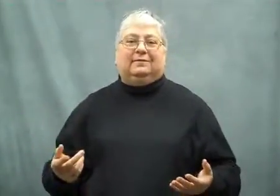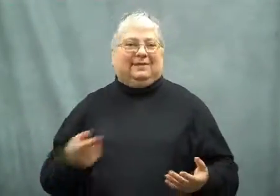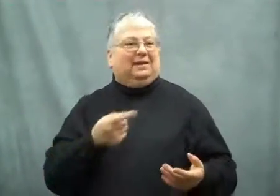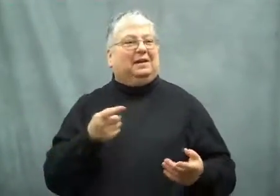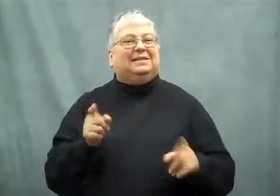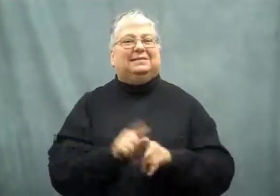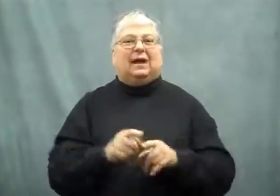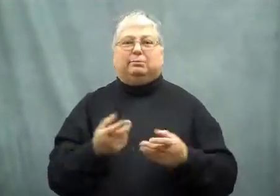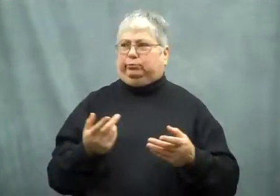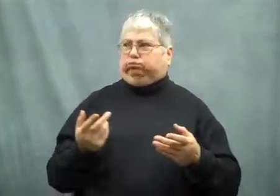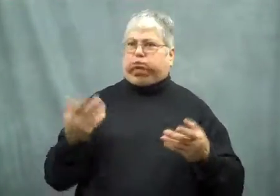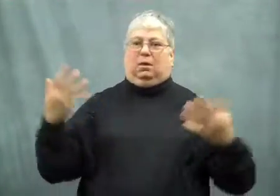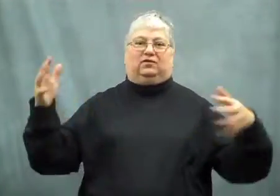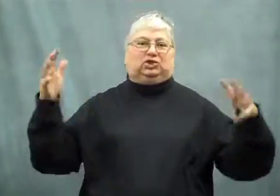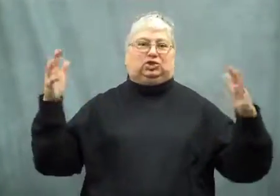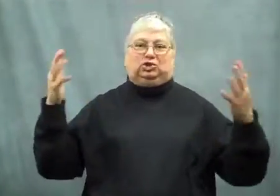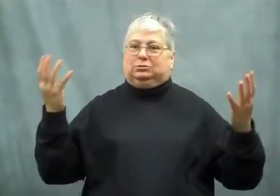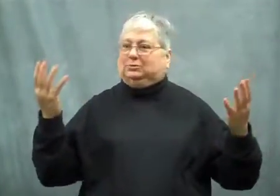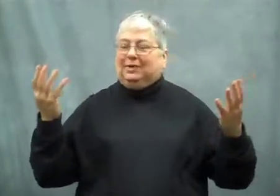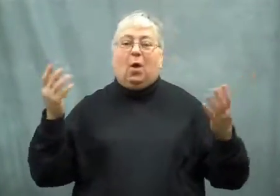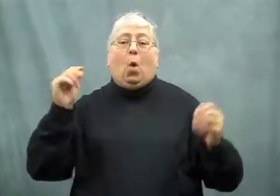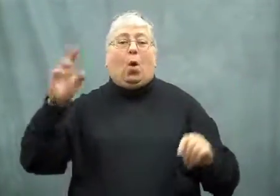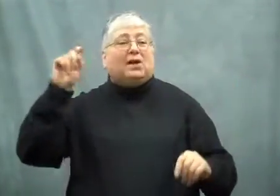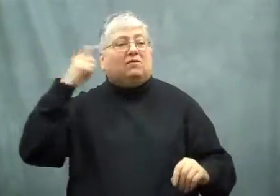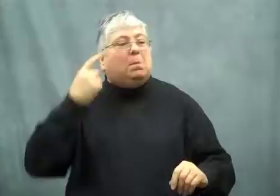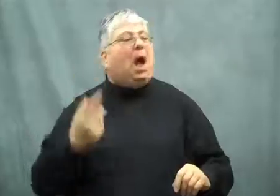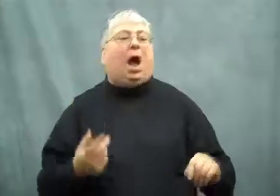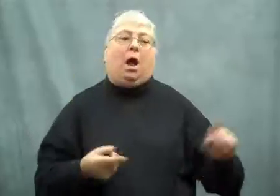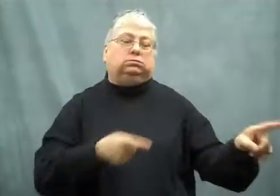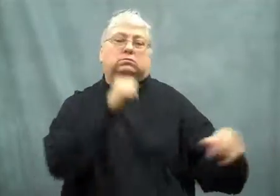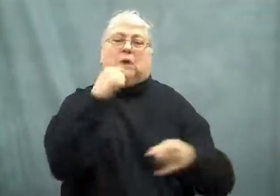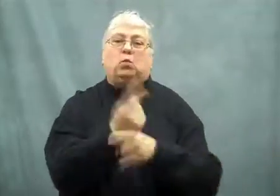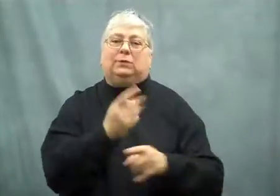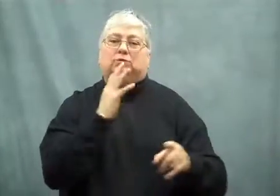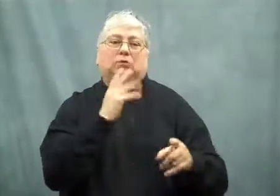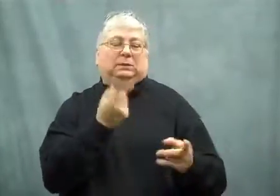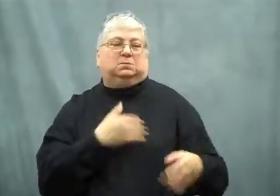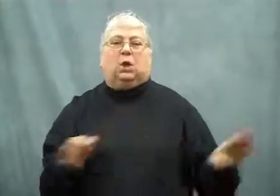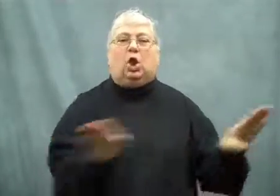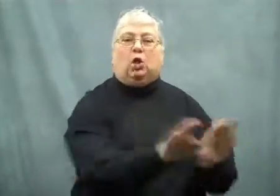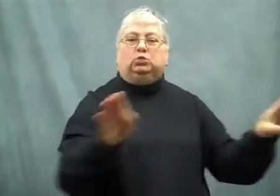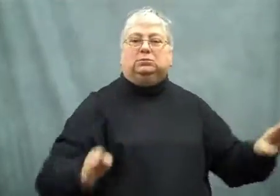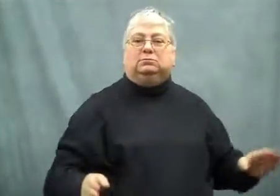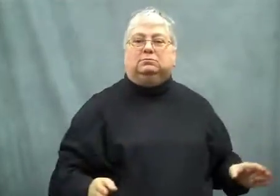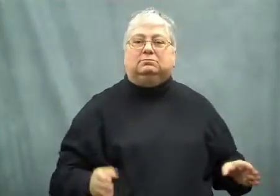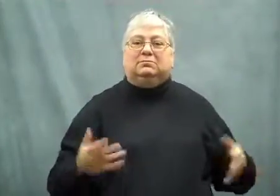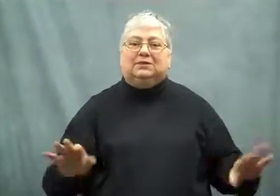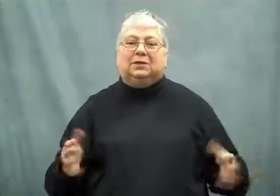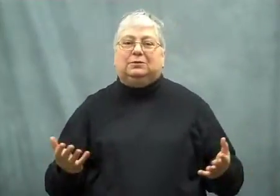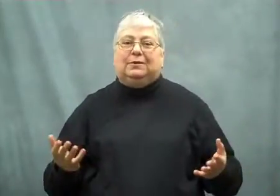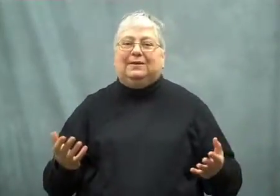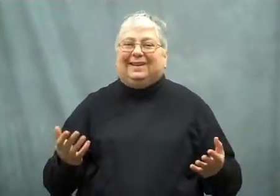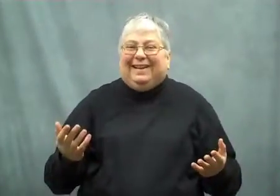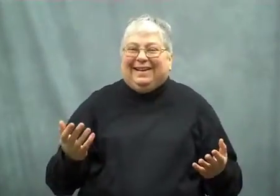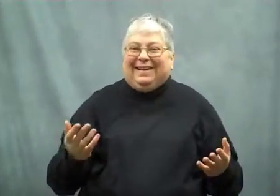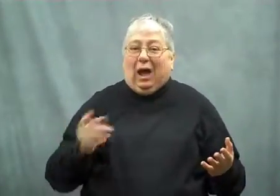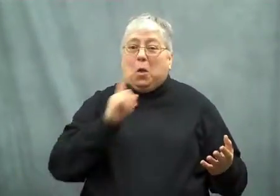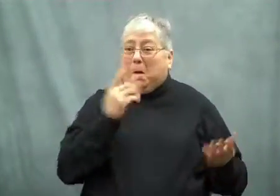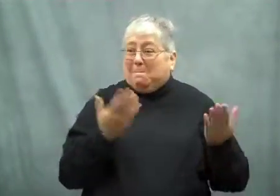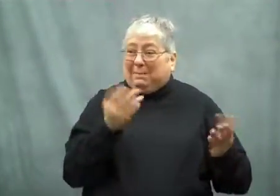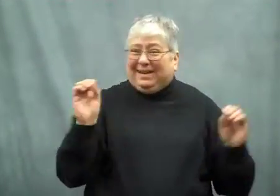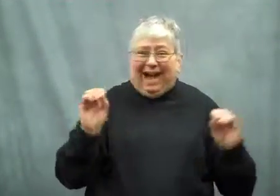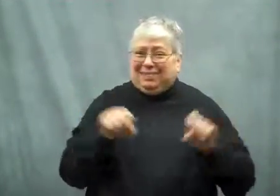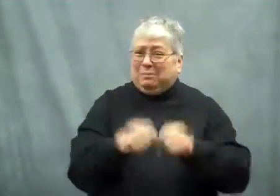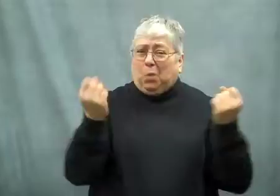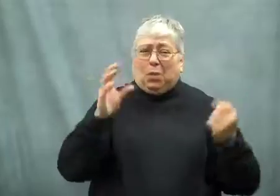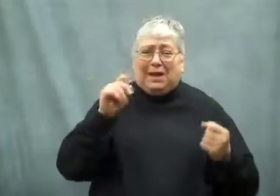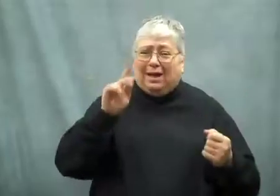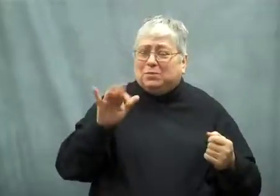That would be opening a can of worms.